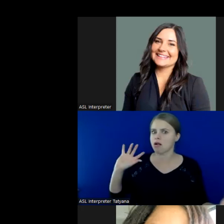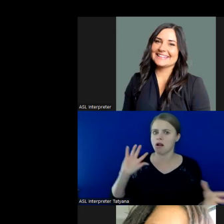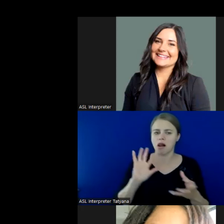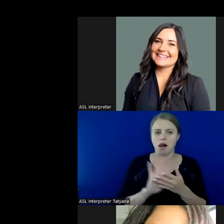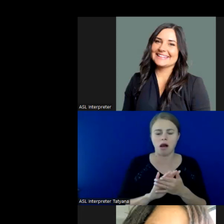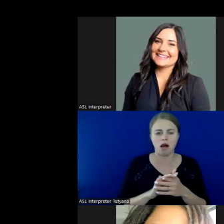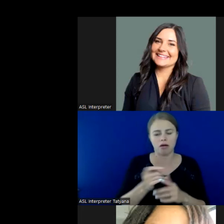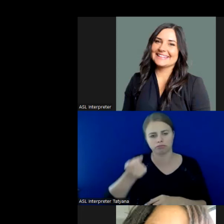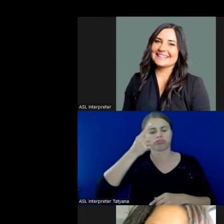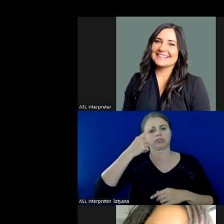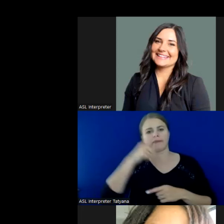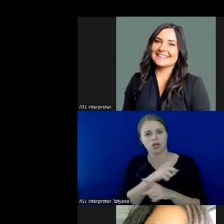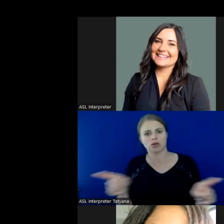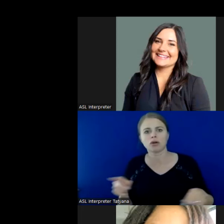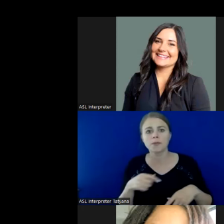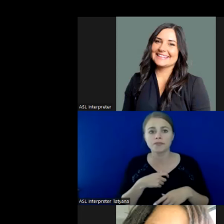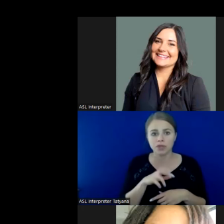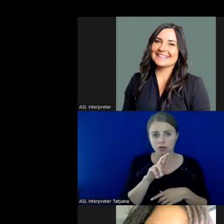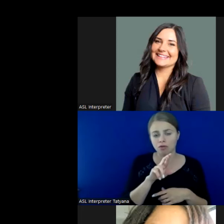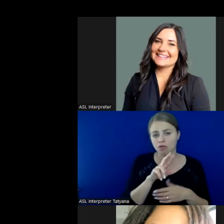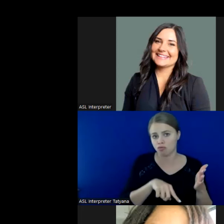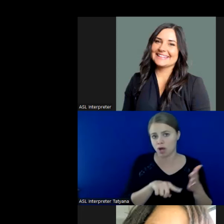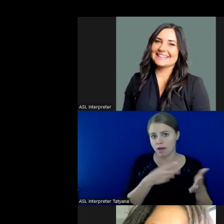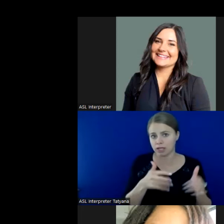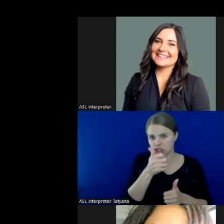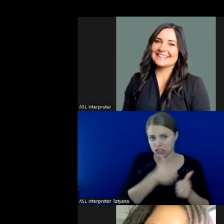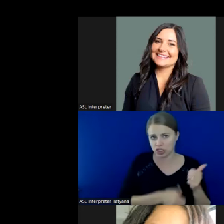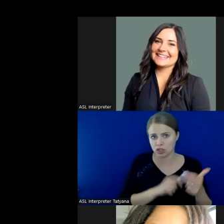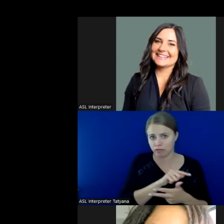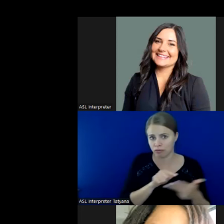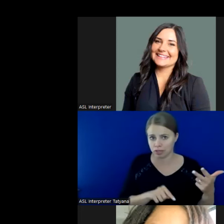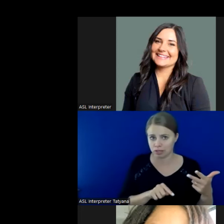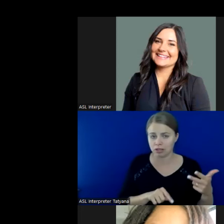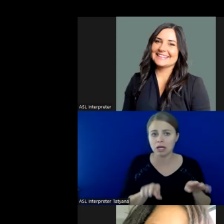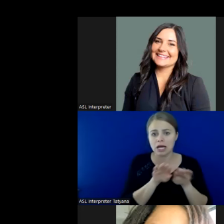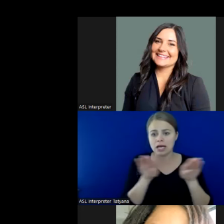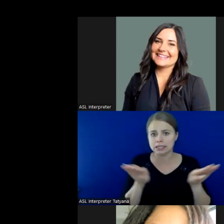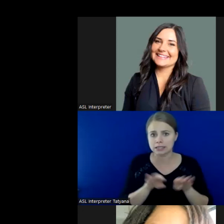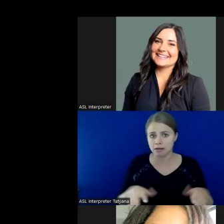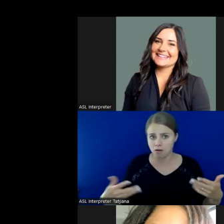And I've rated each of the three EEAAPs on a scale of 0 to 3 stars.